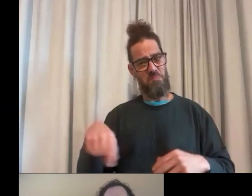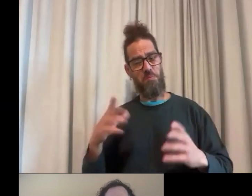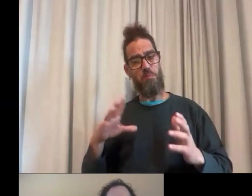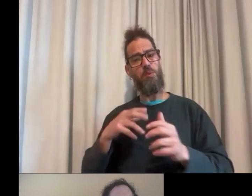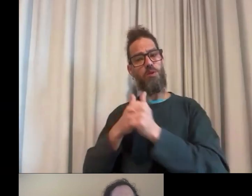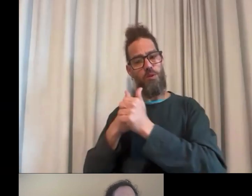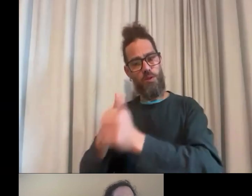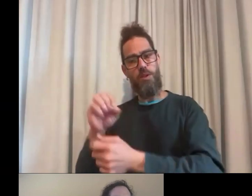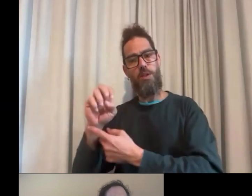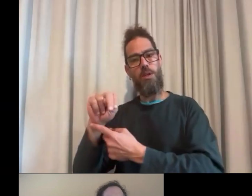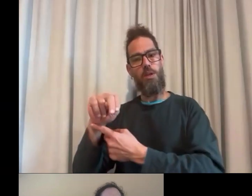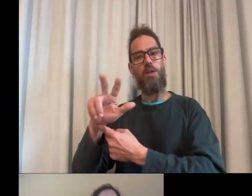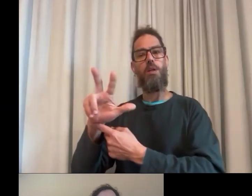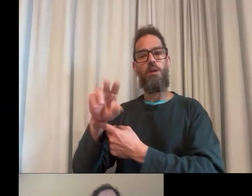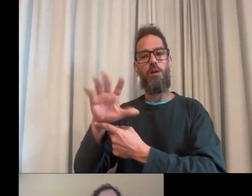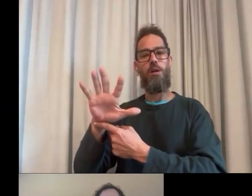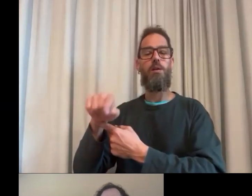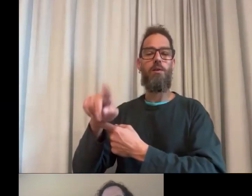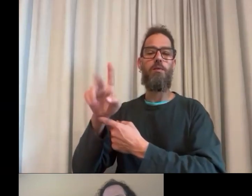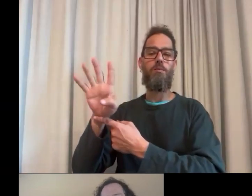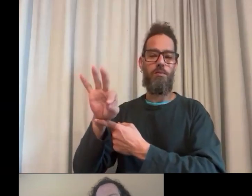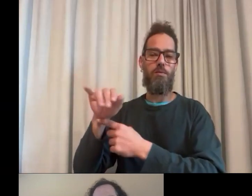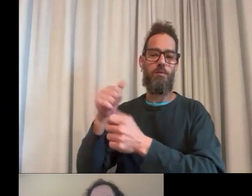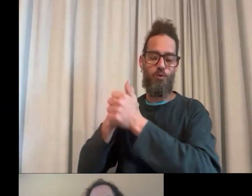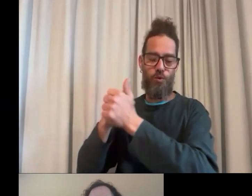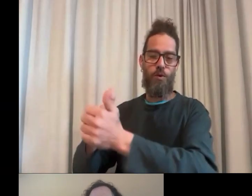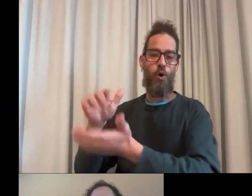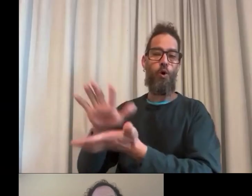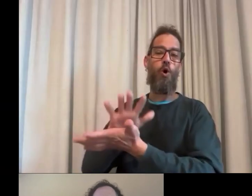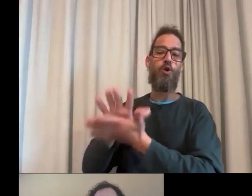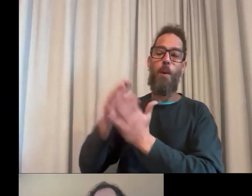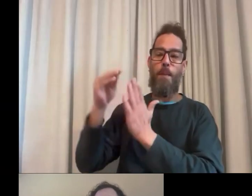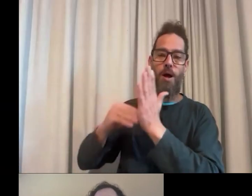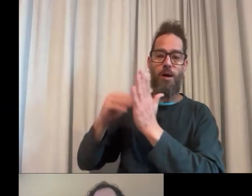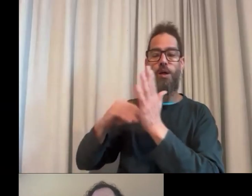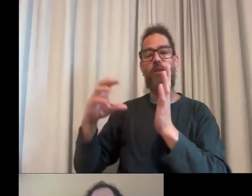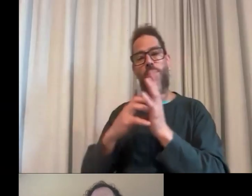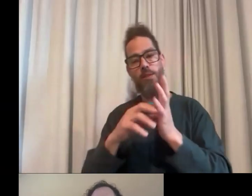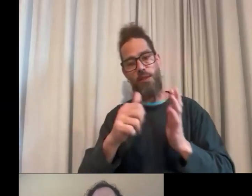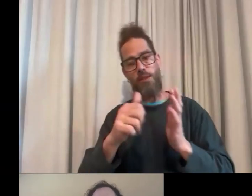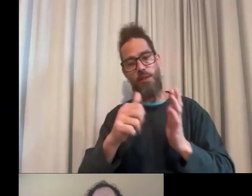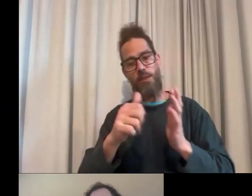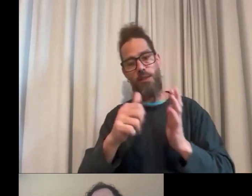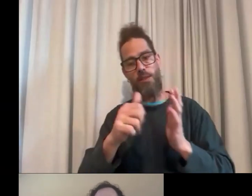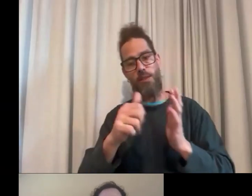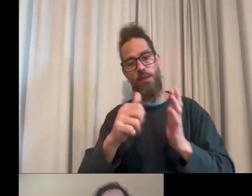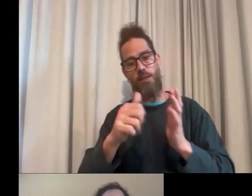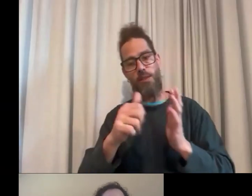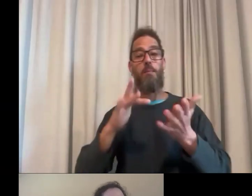And again, the standard we're holding it to is EN 301 549, which is the ICT Standard Clauses 4 to 7 and 10.